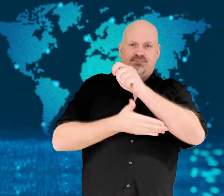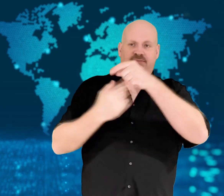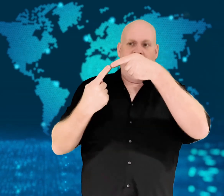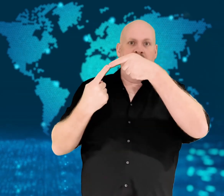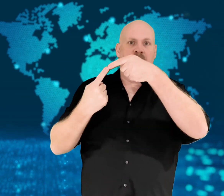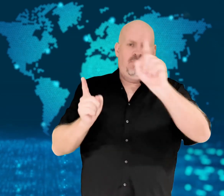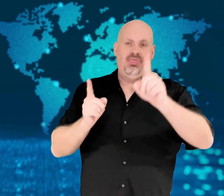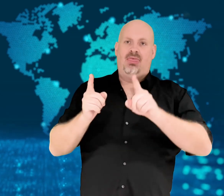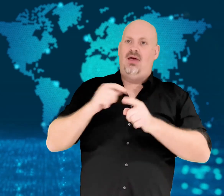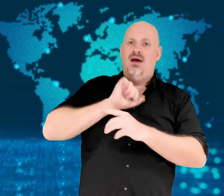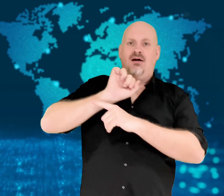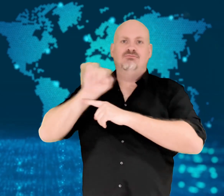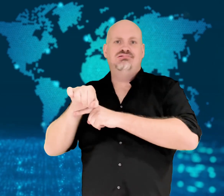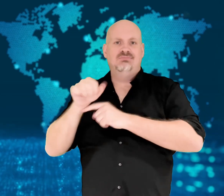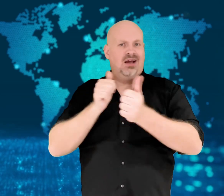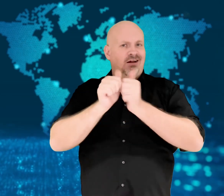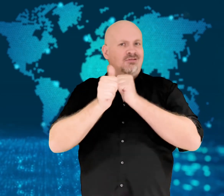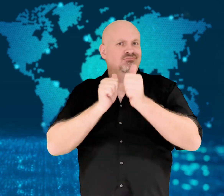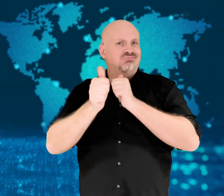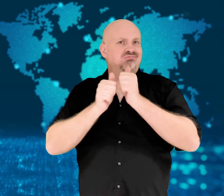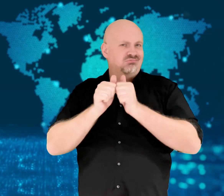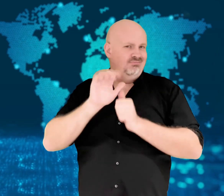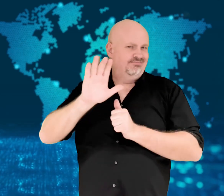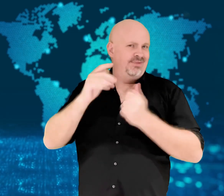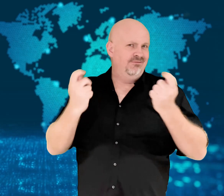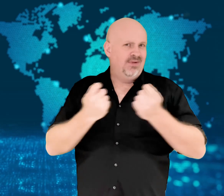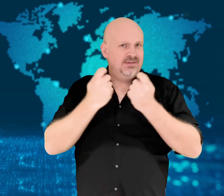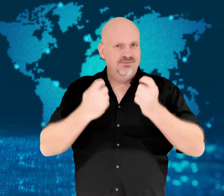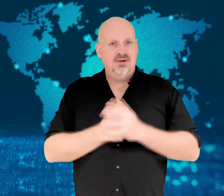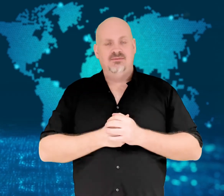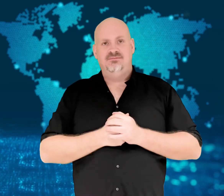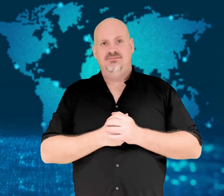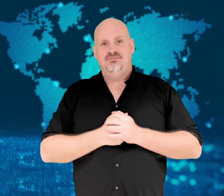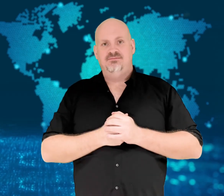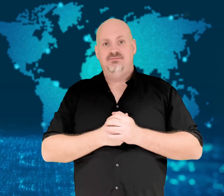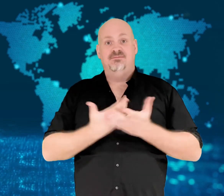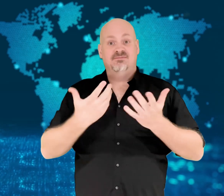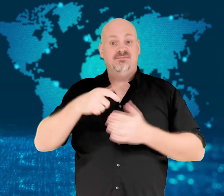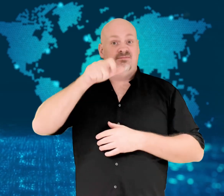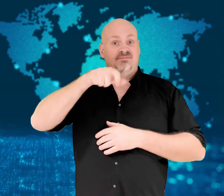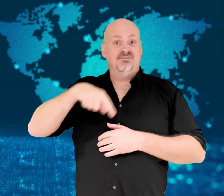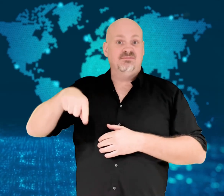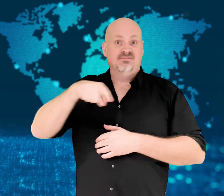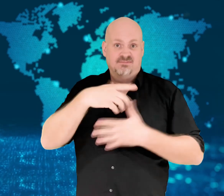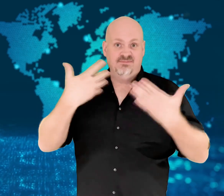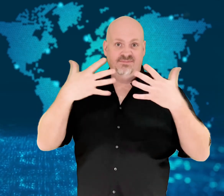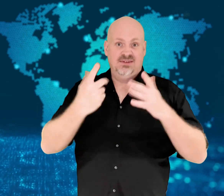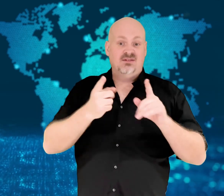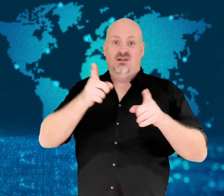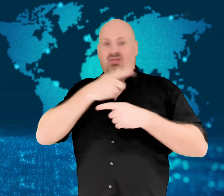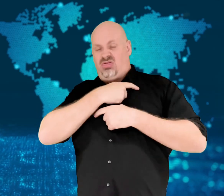to sever the kite strings of their opponents.